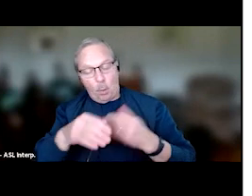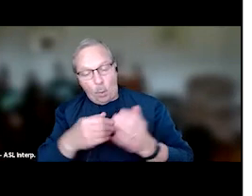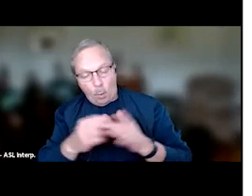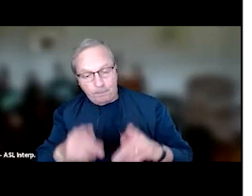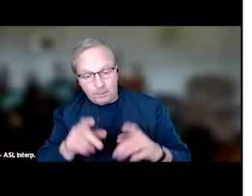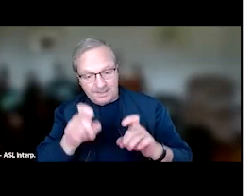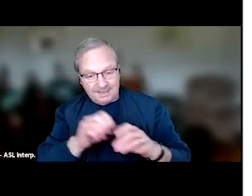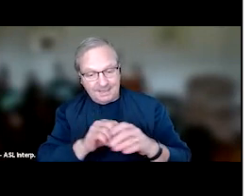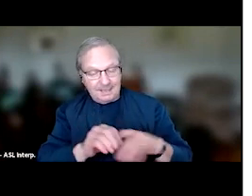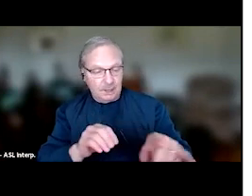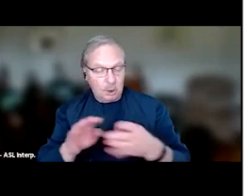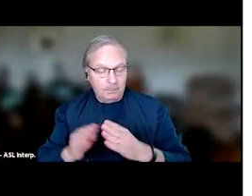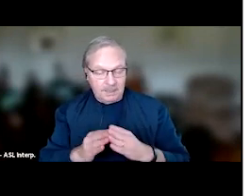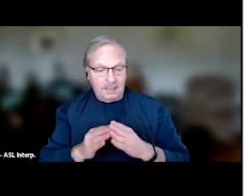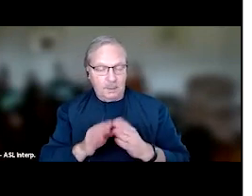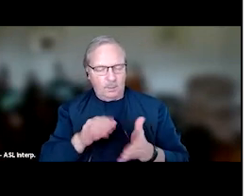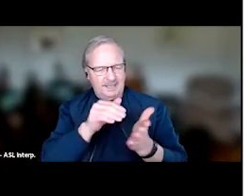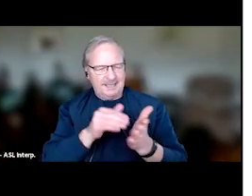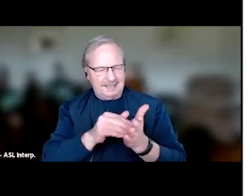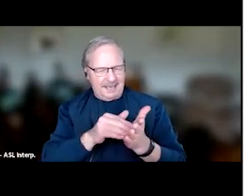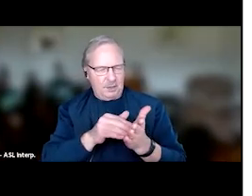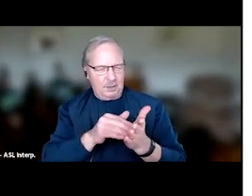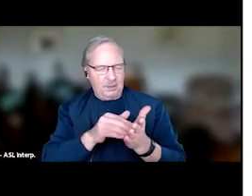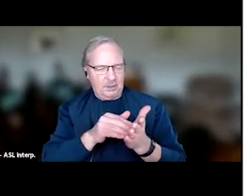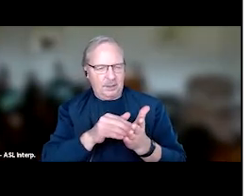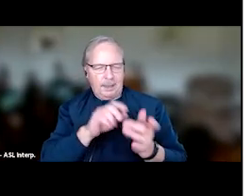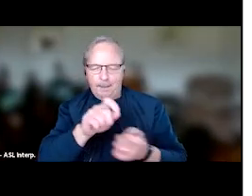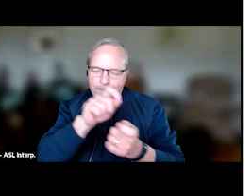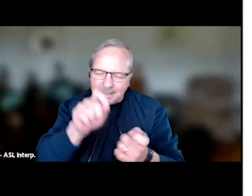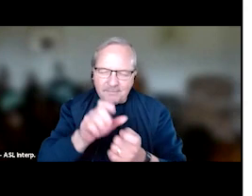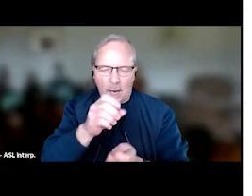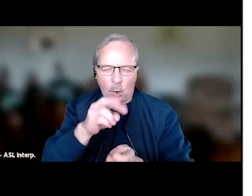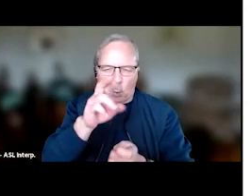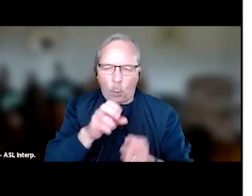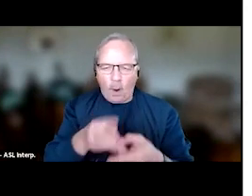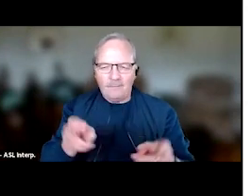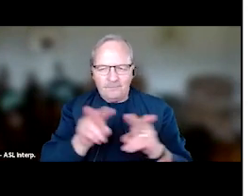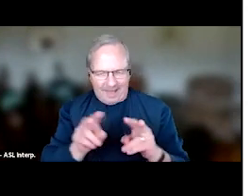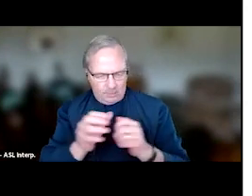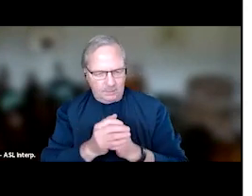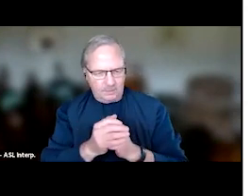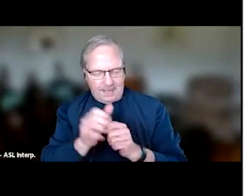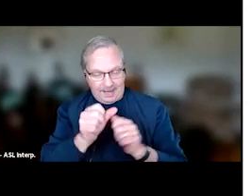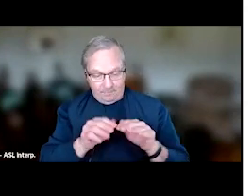we need to center certain core values to guide that process and every level of decision-making around that process.